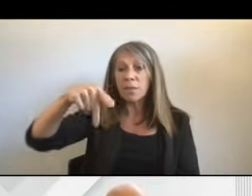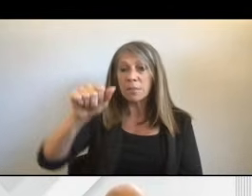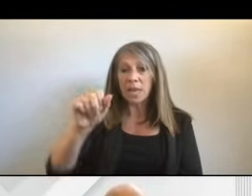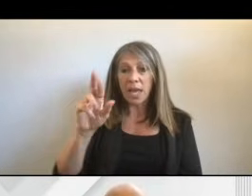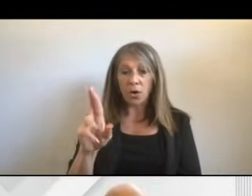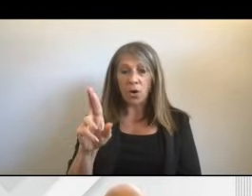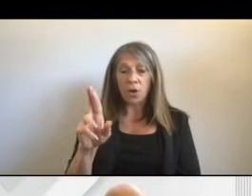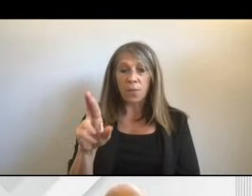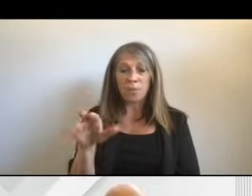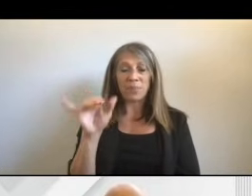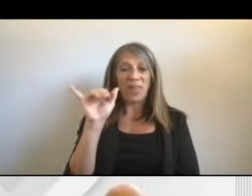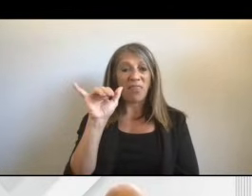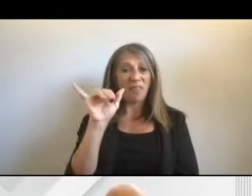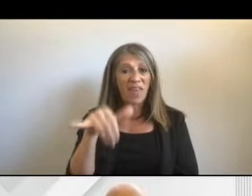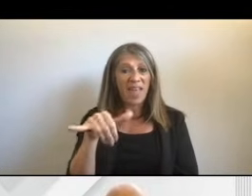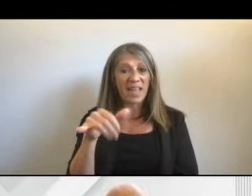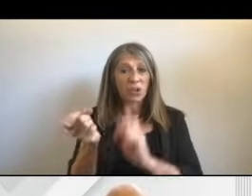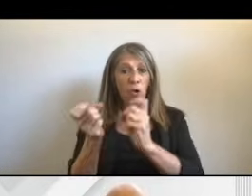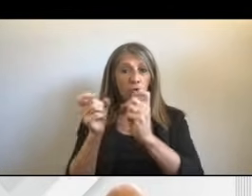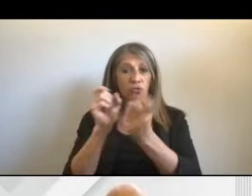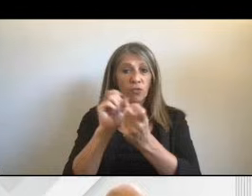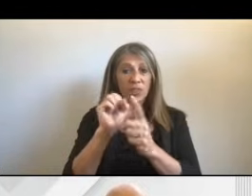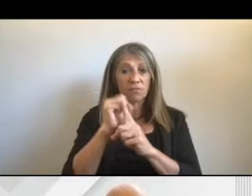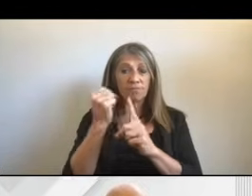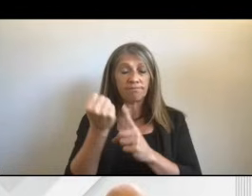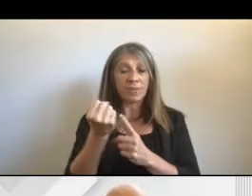that's in alteration conditions because you may not be able to change